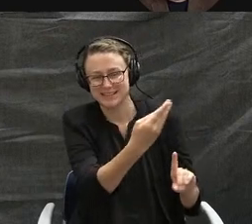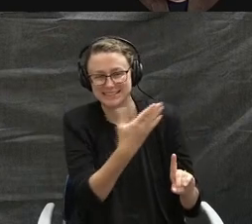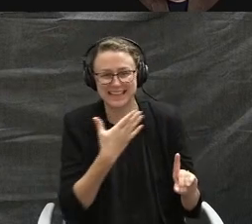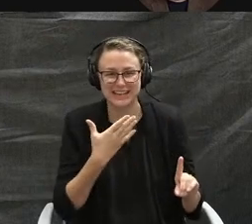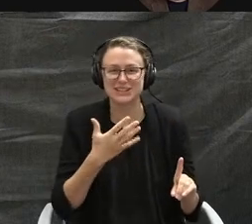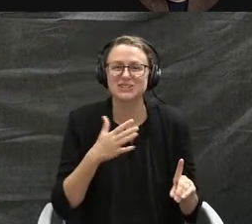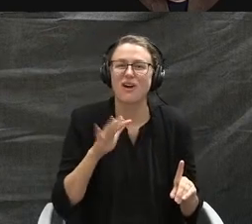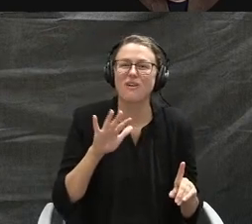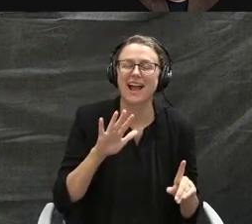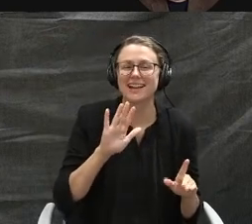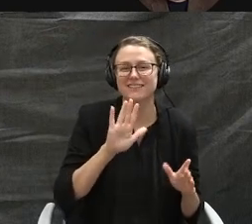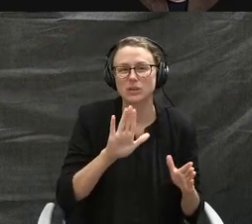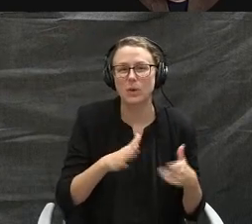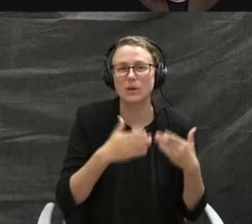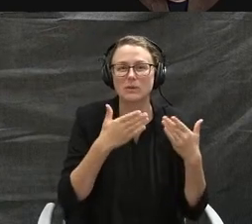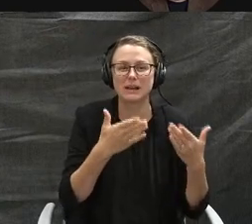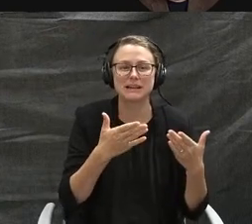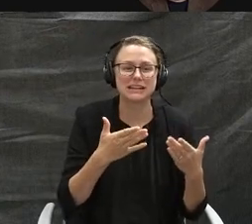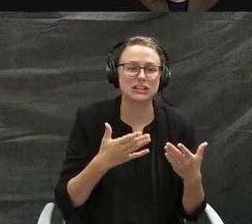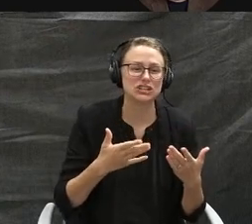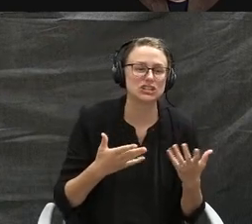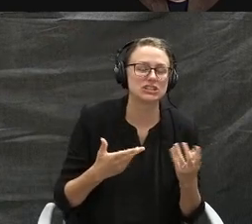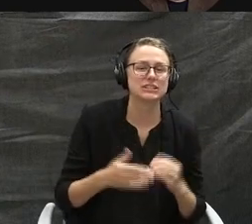About Yes.